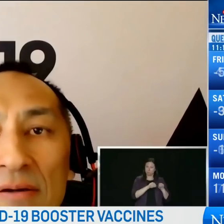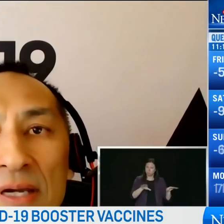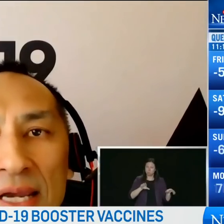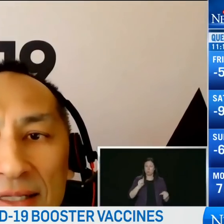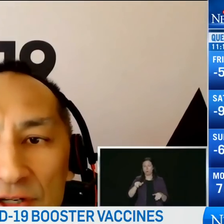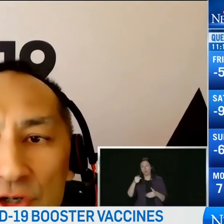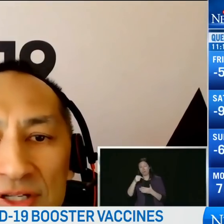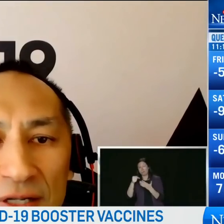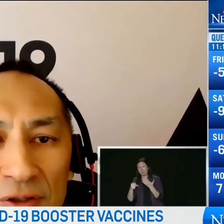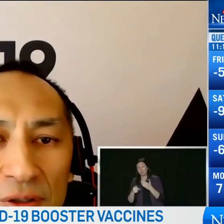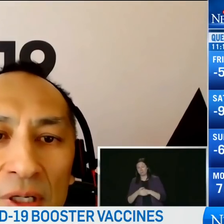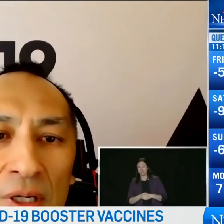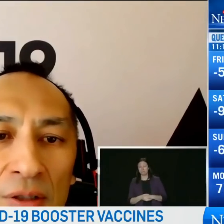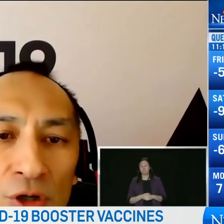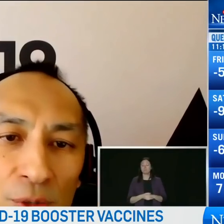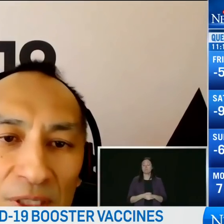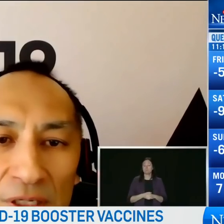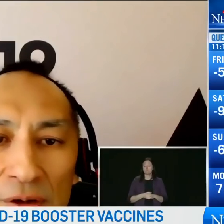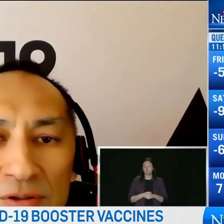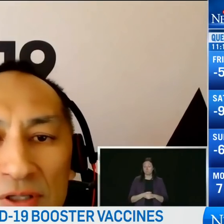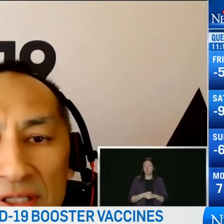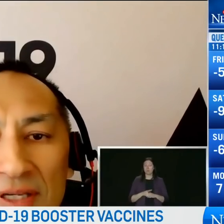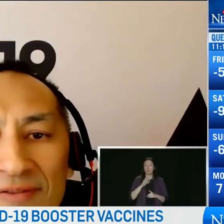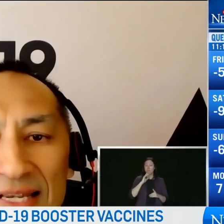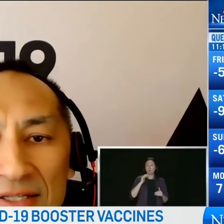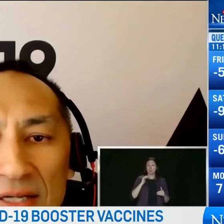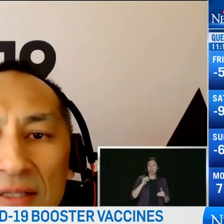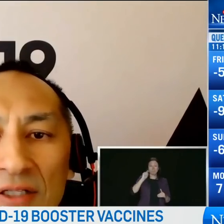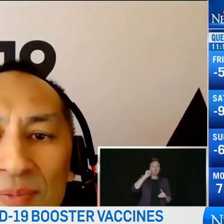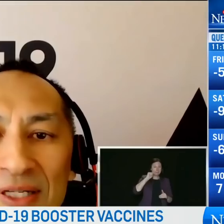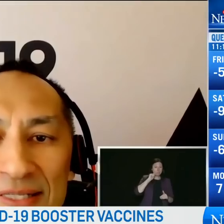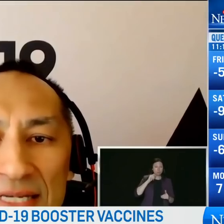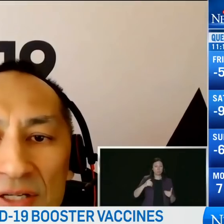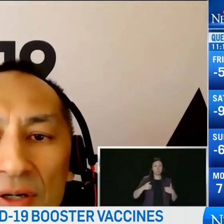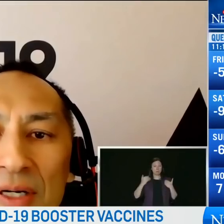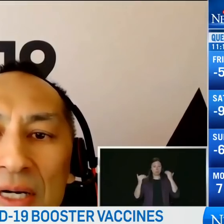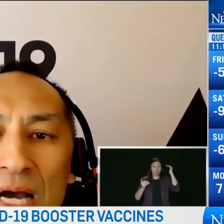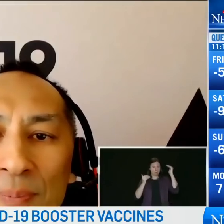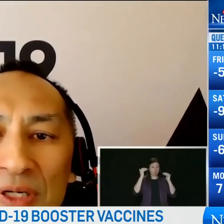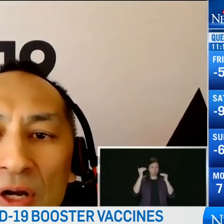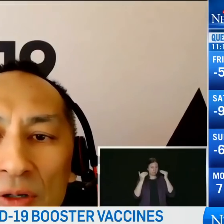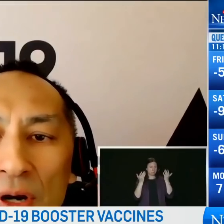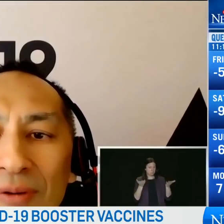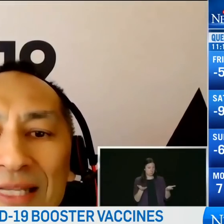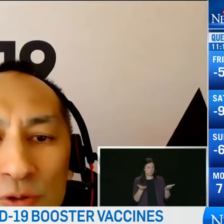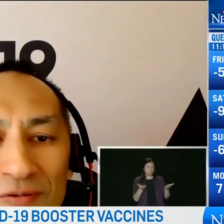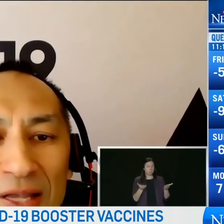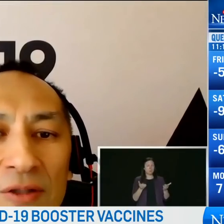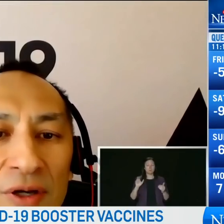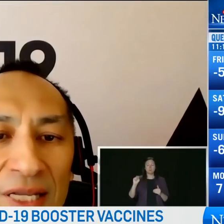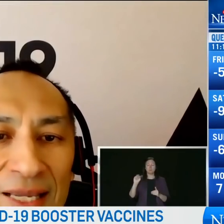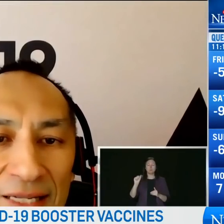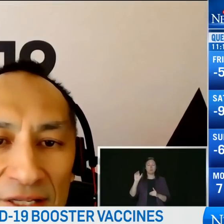CONSIDERATION OF JURISDICTIONAL AND INDIVIDUAL RISKS. FINALLY, WITH RESPECT TO